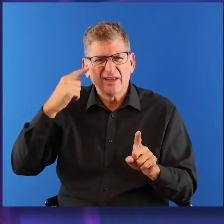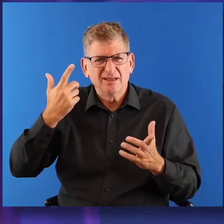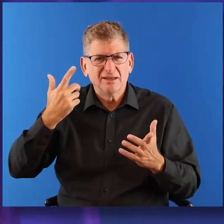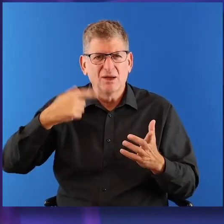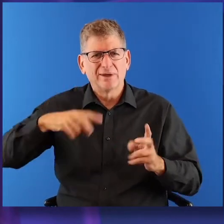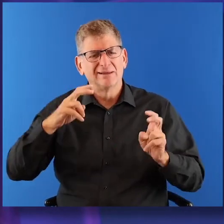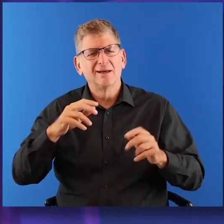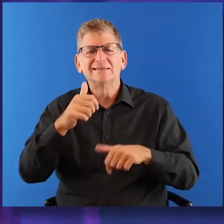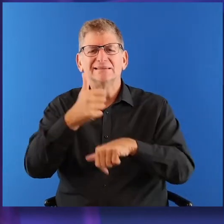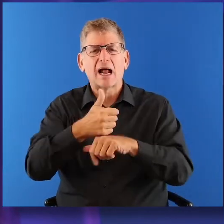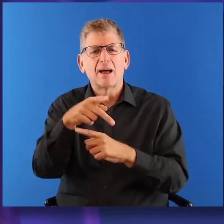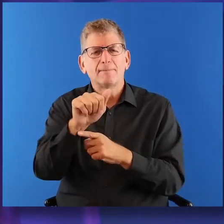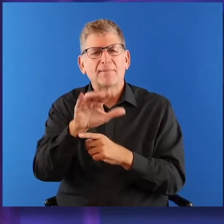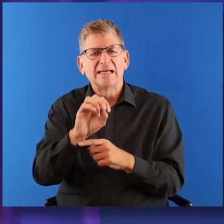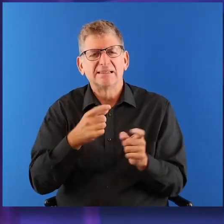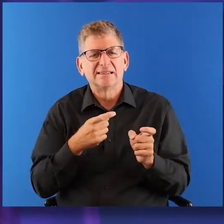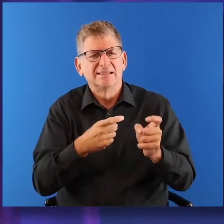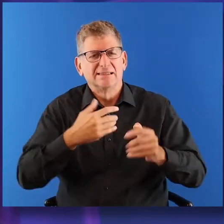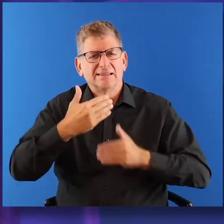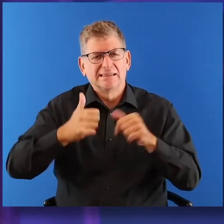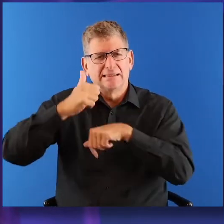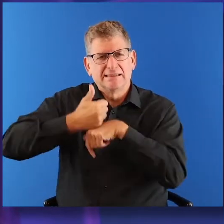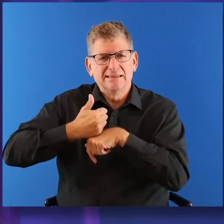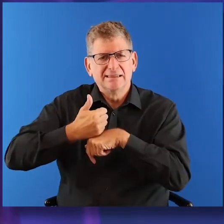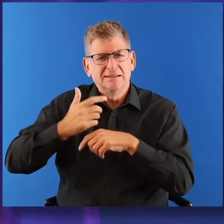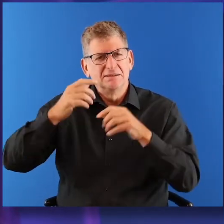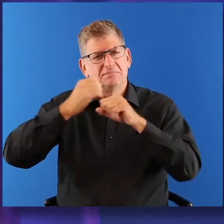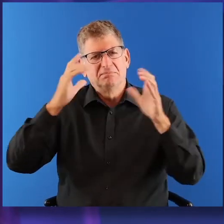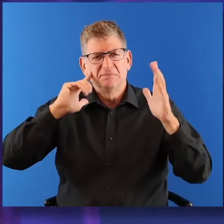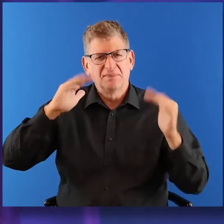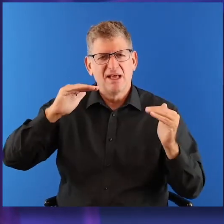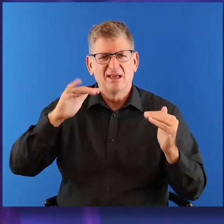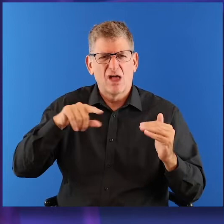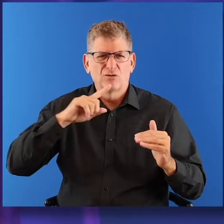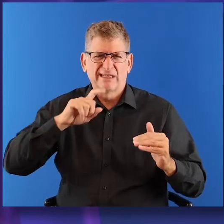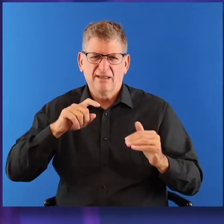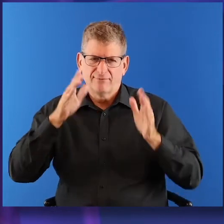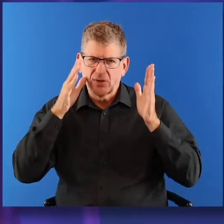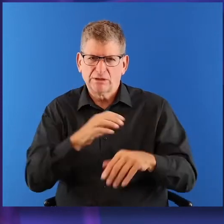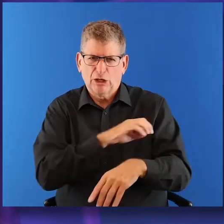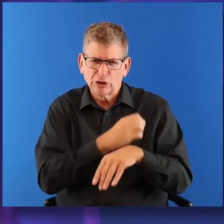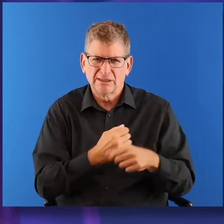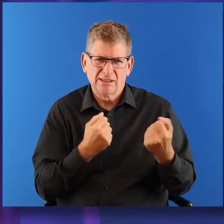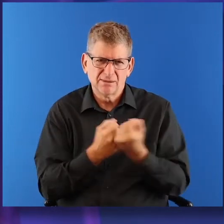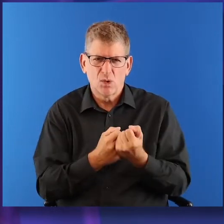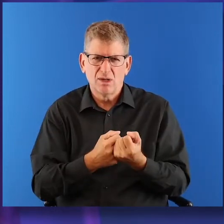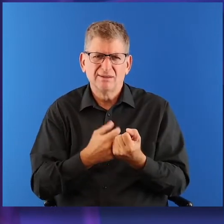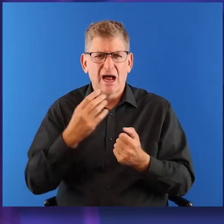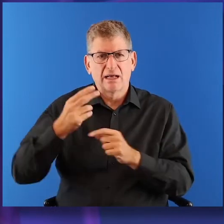and historically the federal government has funded larger regional or national organizations who have infrastructure,